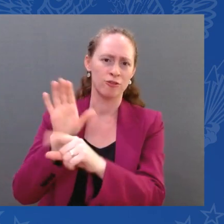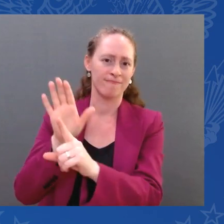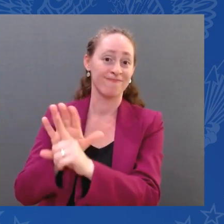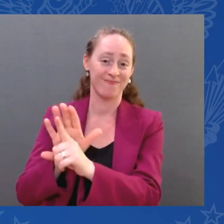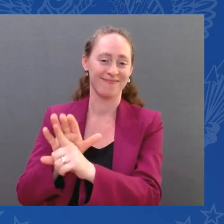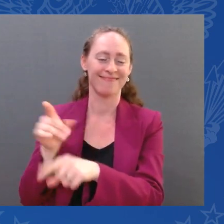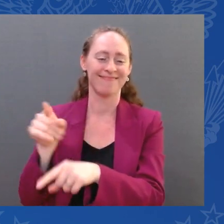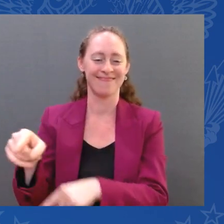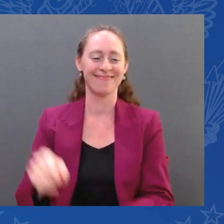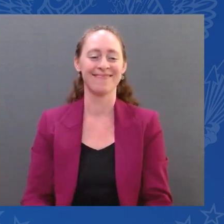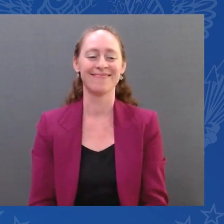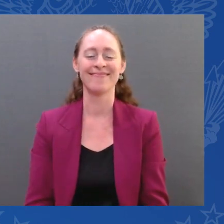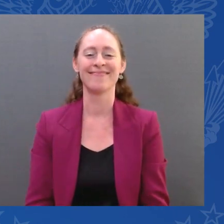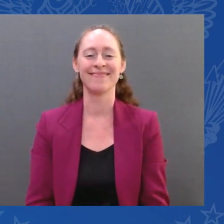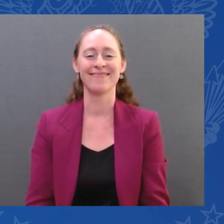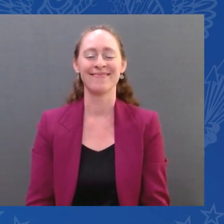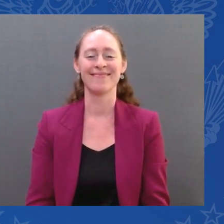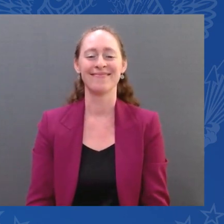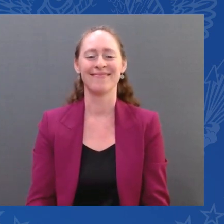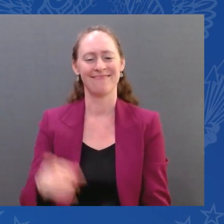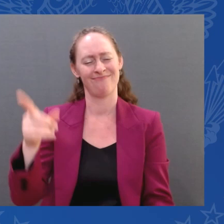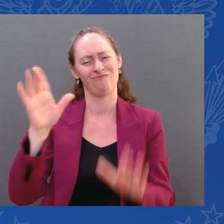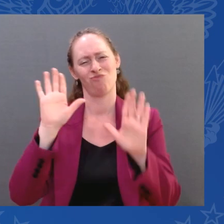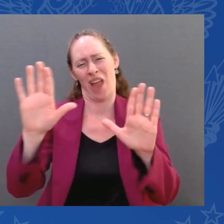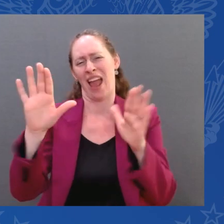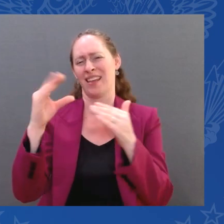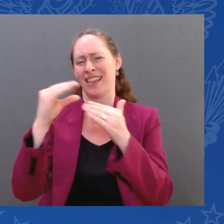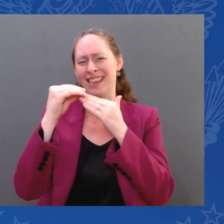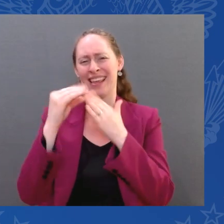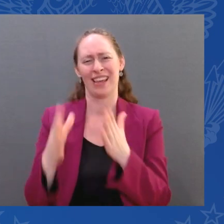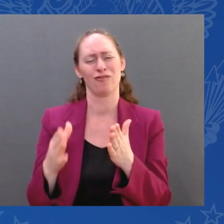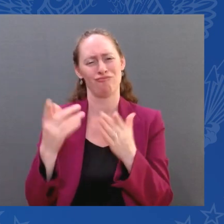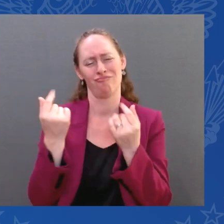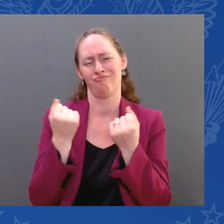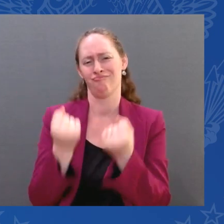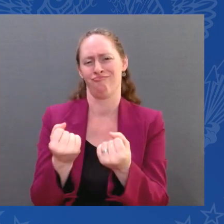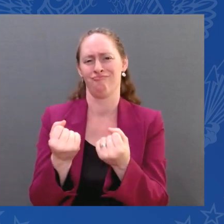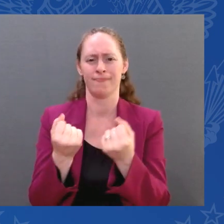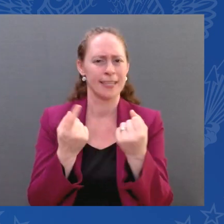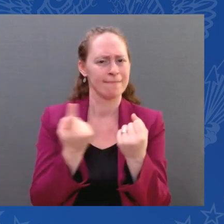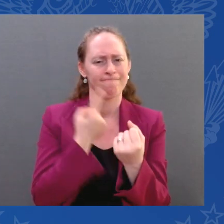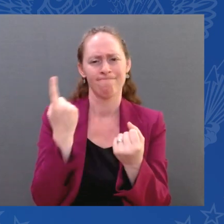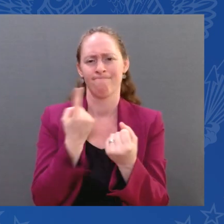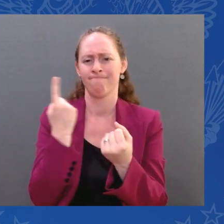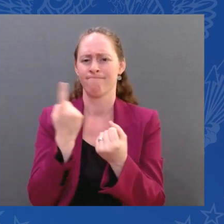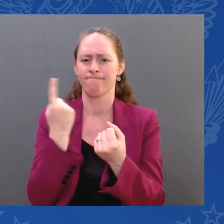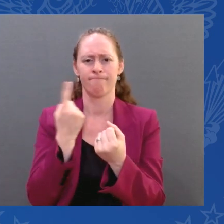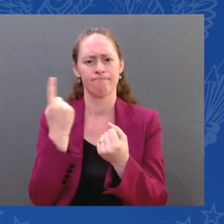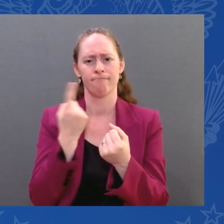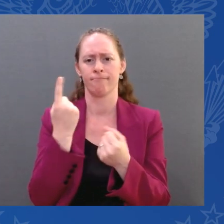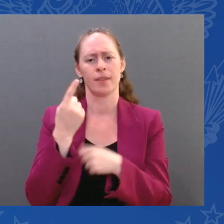A man of deep moral clarity and calling, he's advised generations of presidents and parishioners and unmatched --